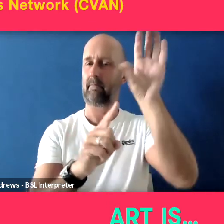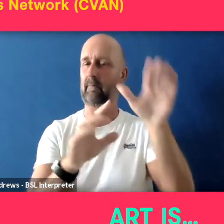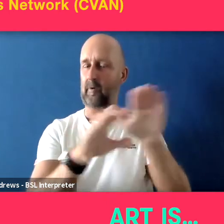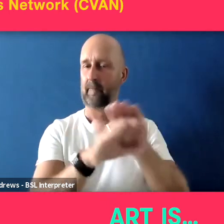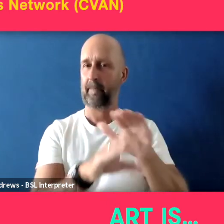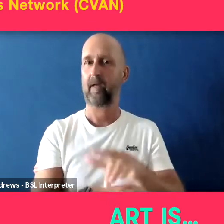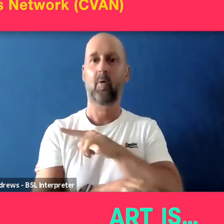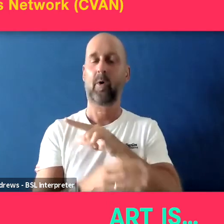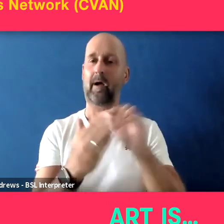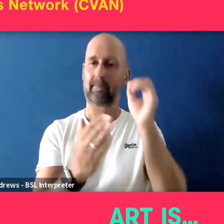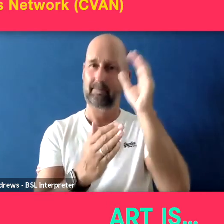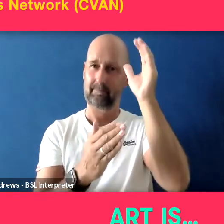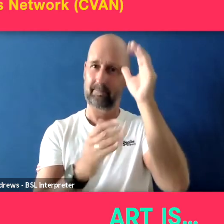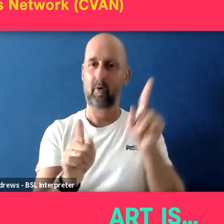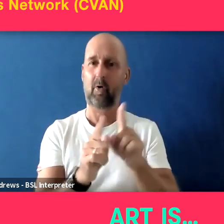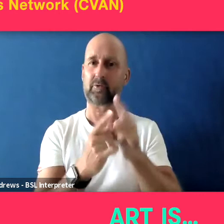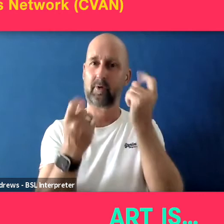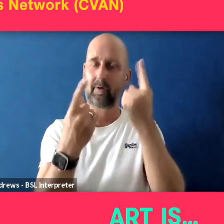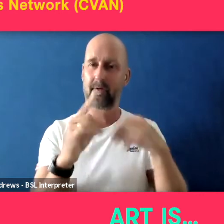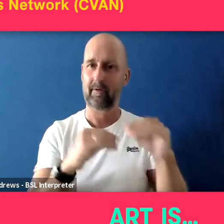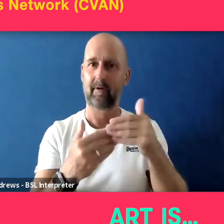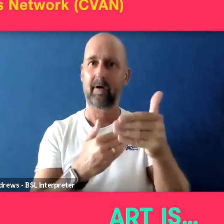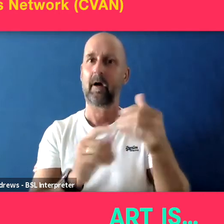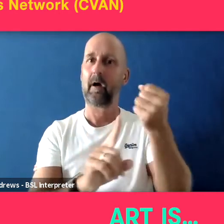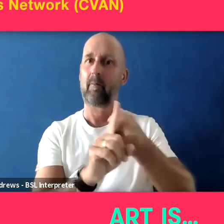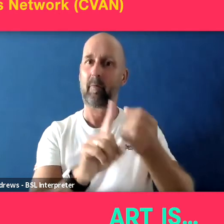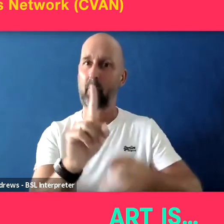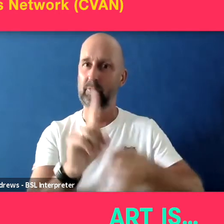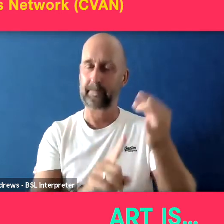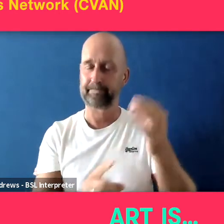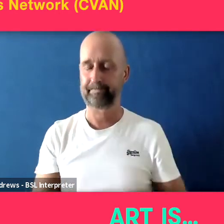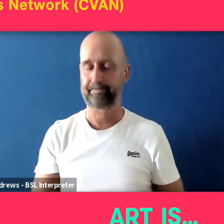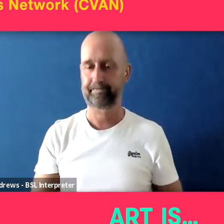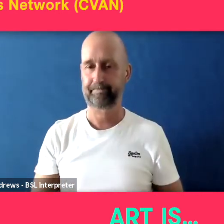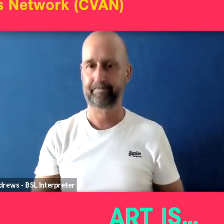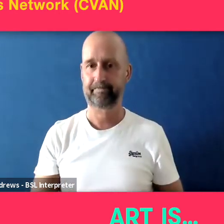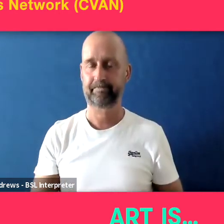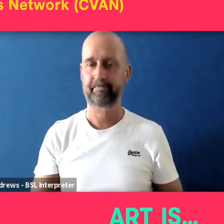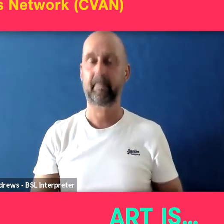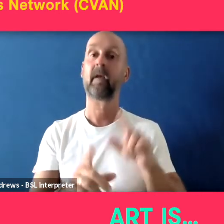and understanding in the sector and promoting the sector’s interests to others.